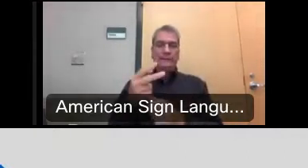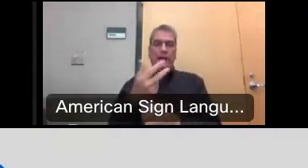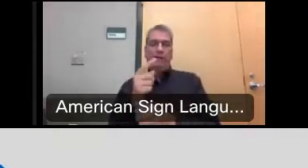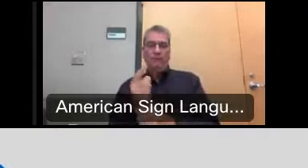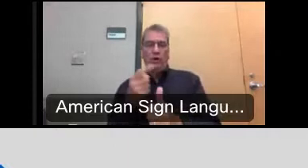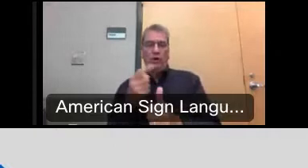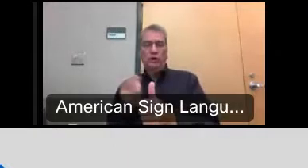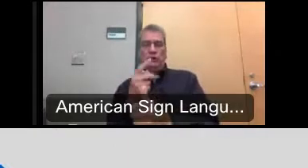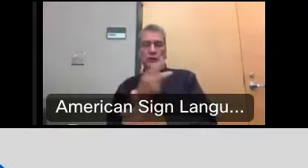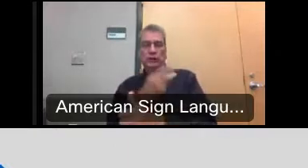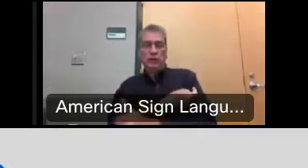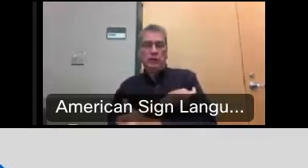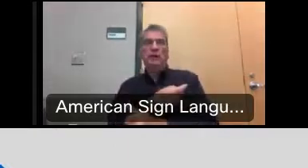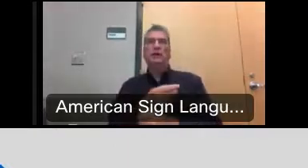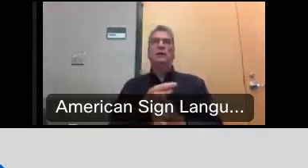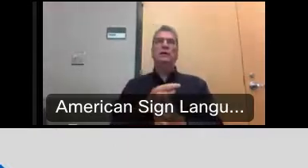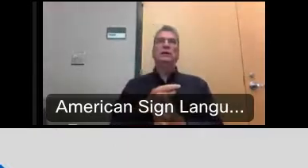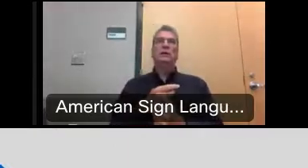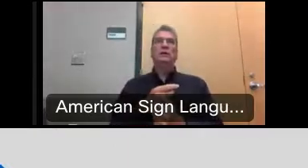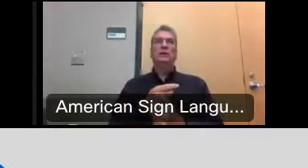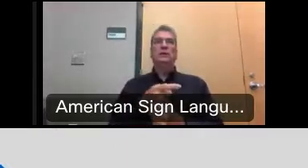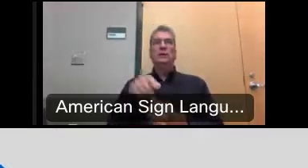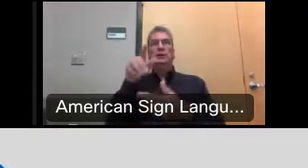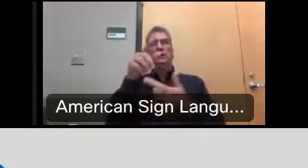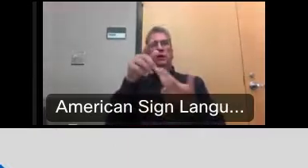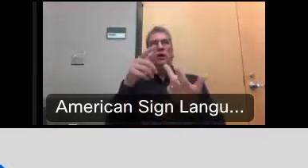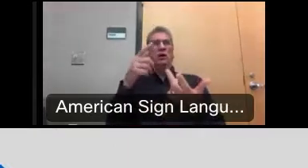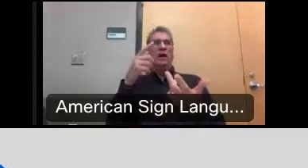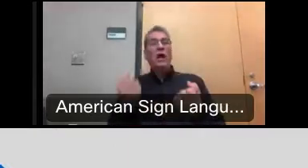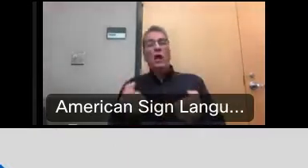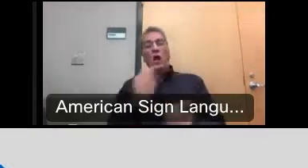how many people have gotten boosted, we can be pretty proud of, for instance, there, that